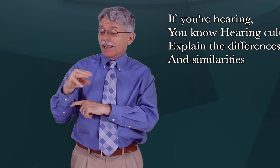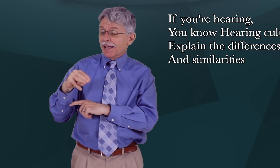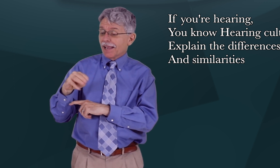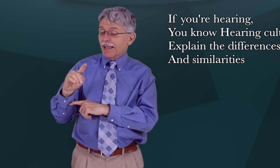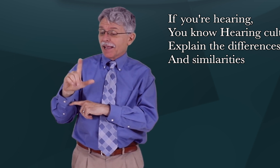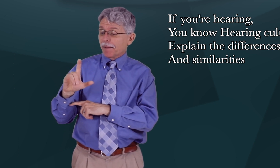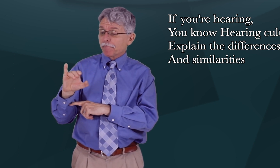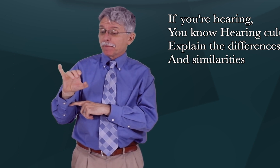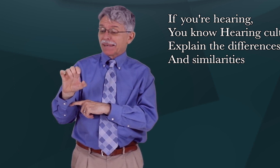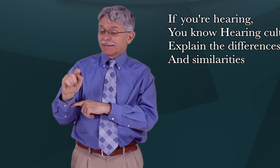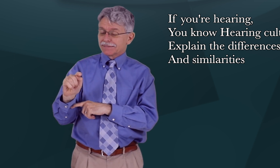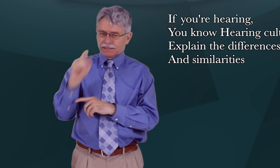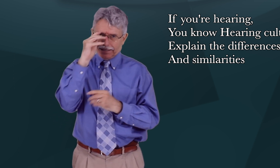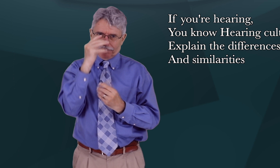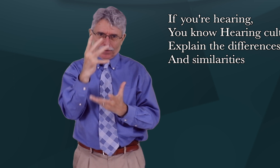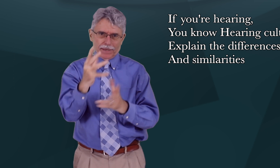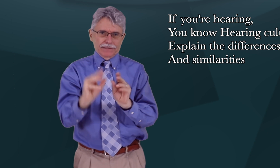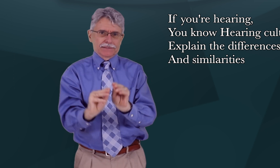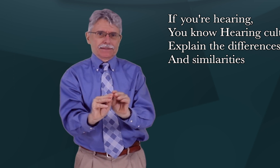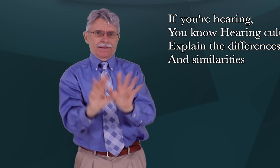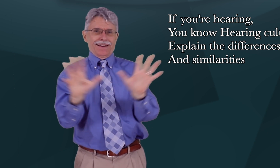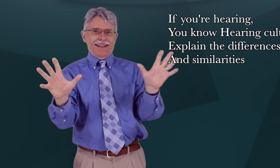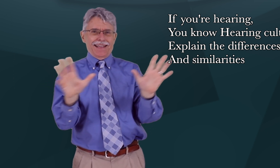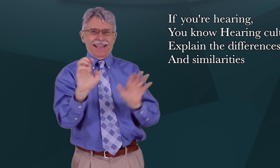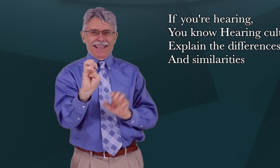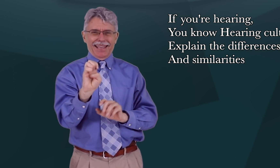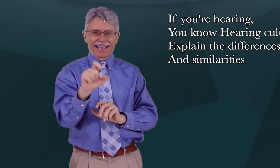Make that implicit information explicit.